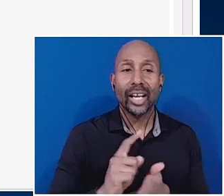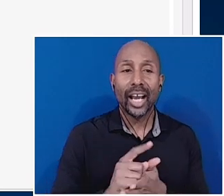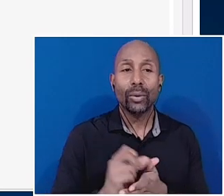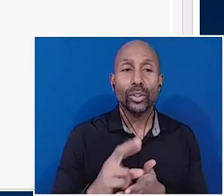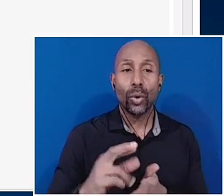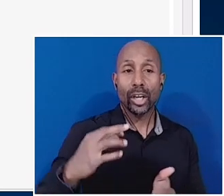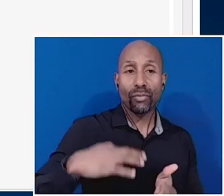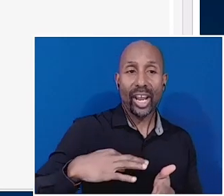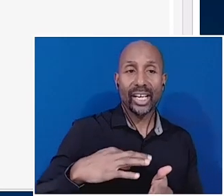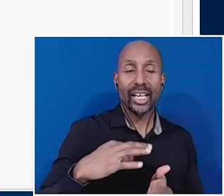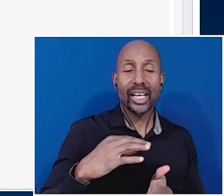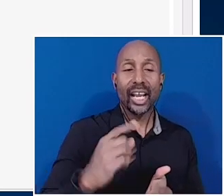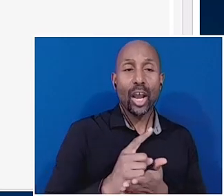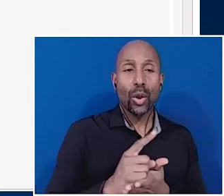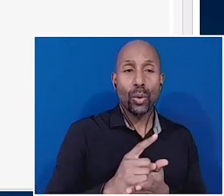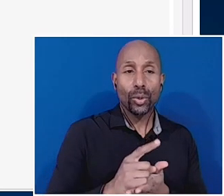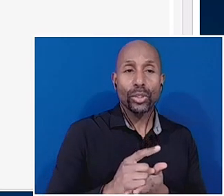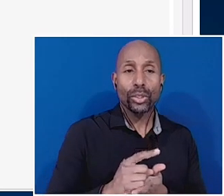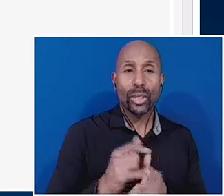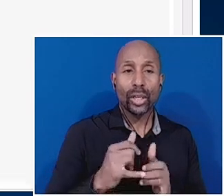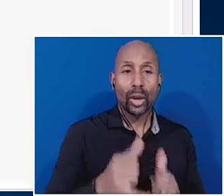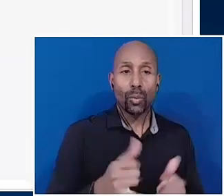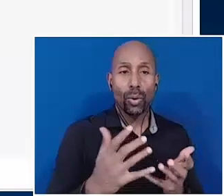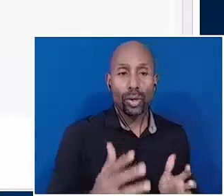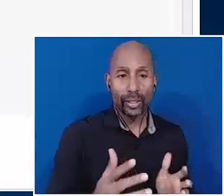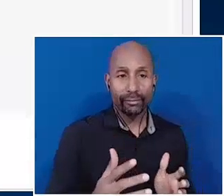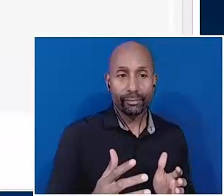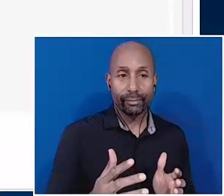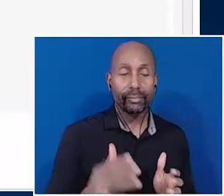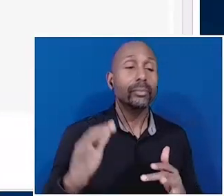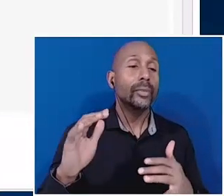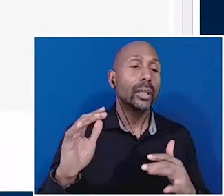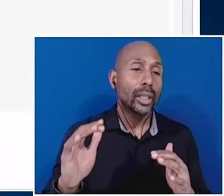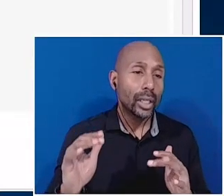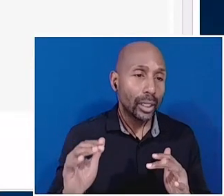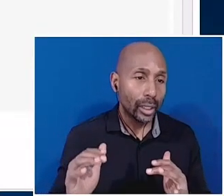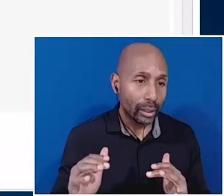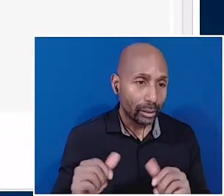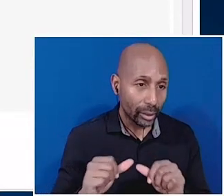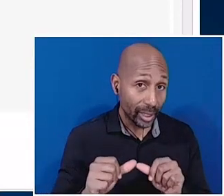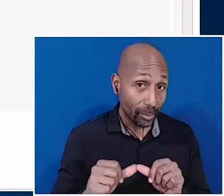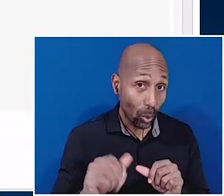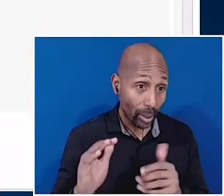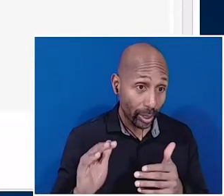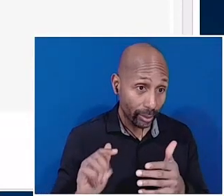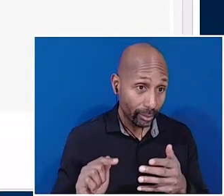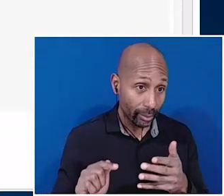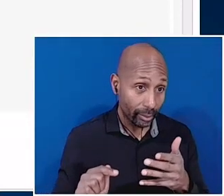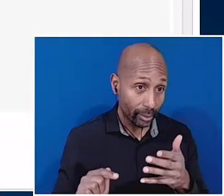And if we continue to (j) some language